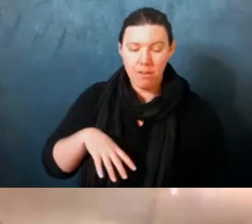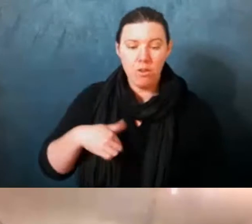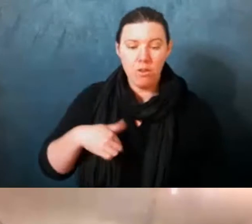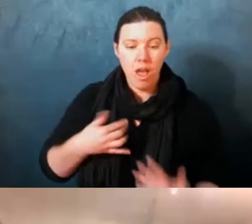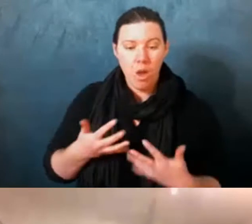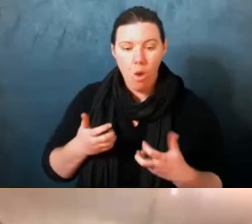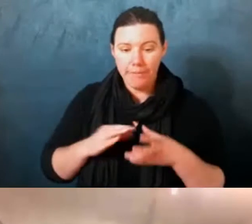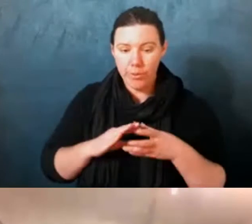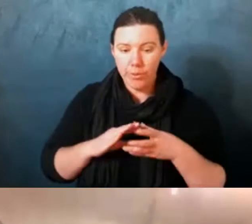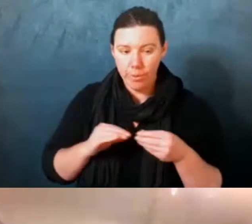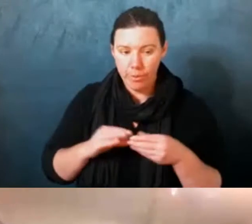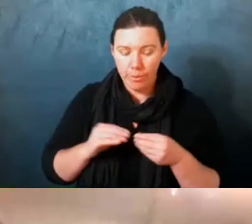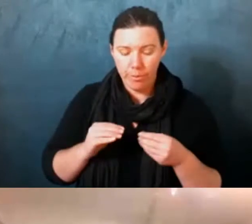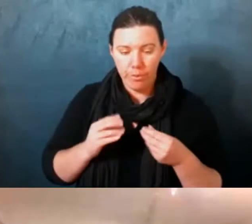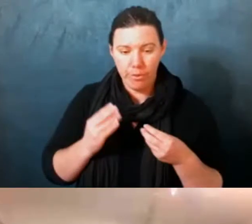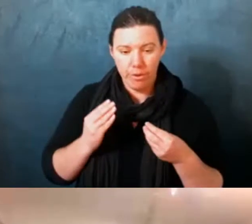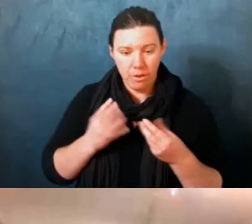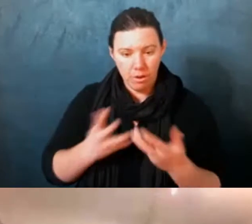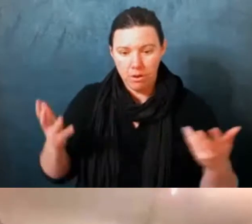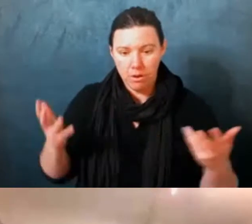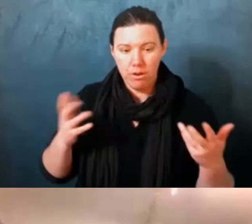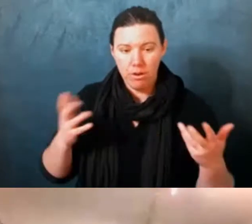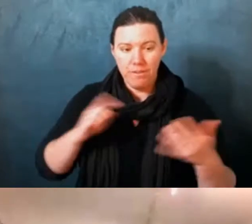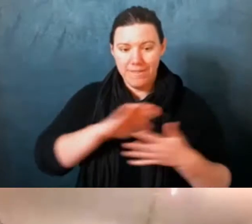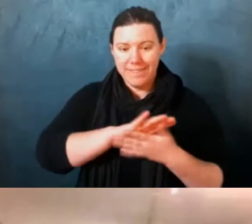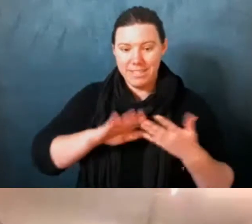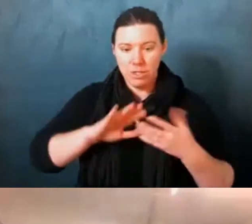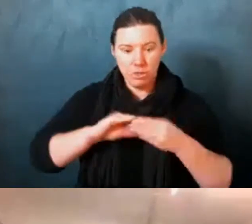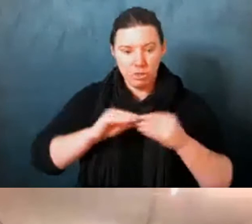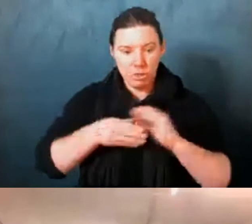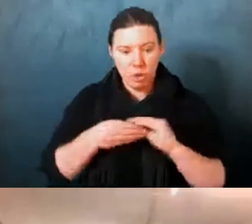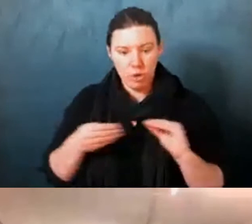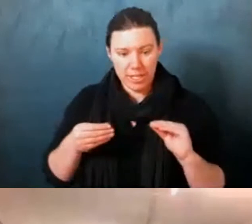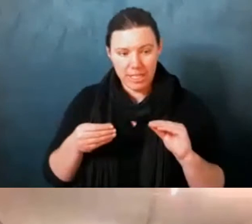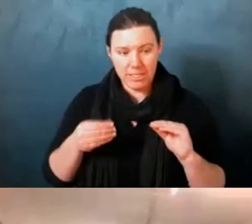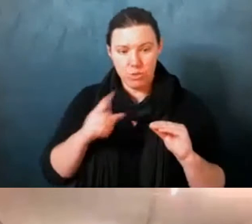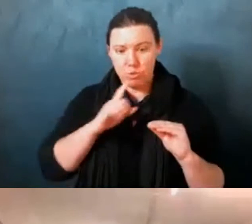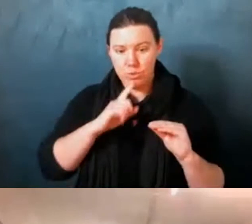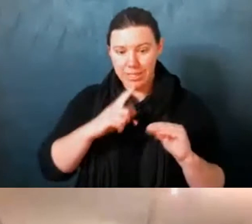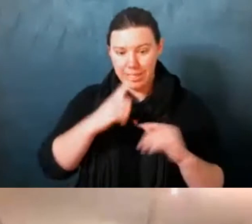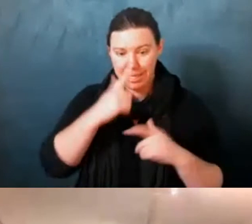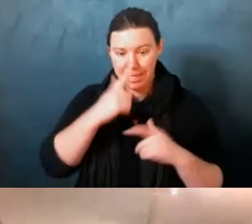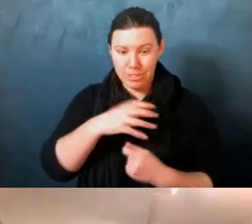and these are really interesting stories, and in many ways, heartbreaking stories to listen to,